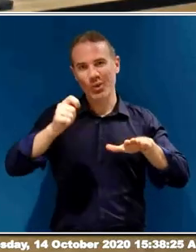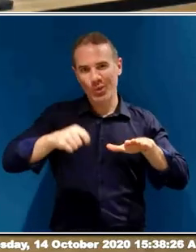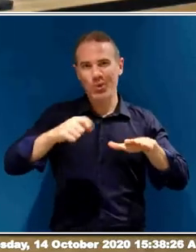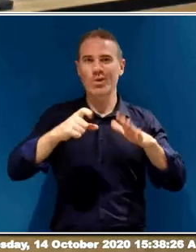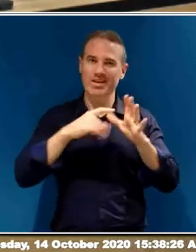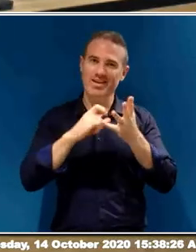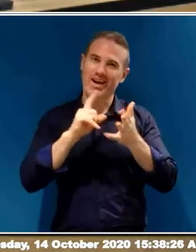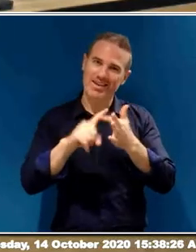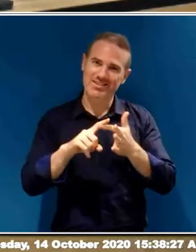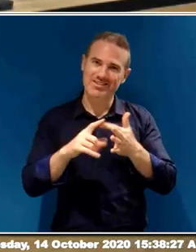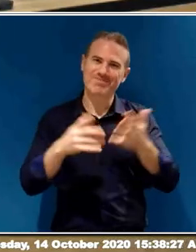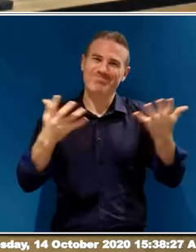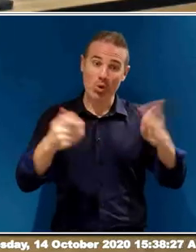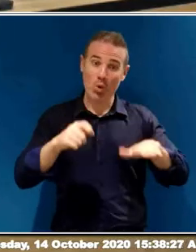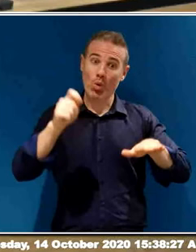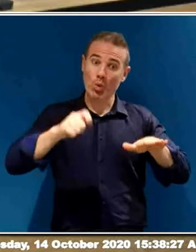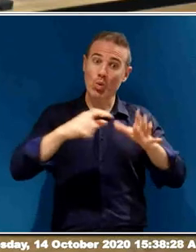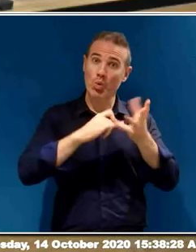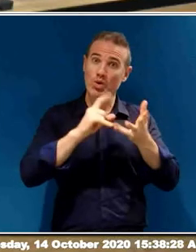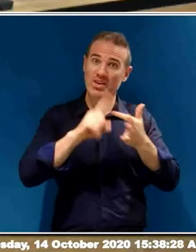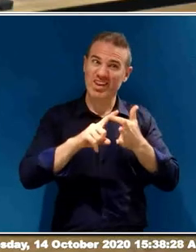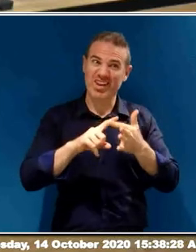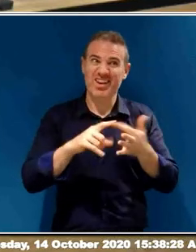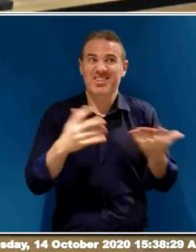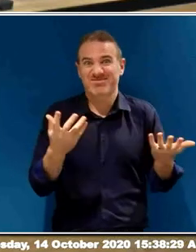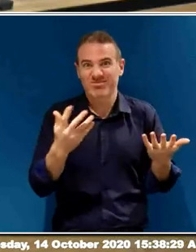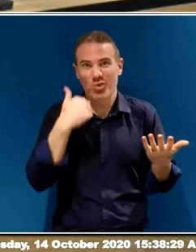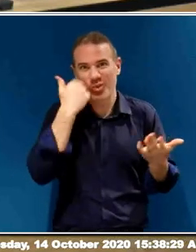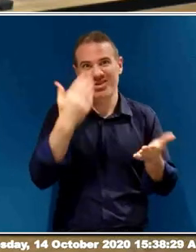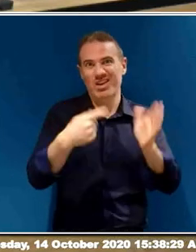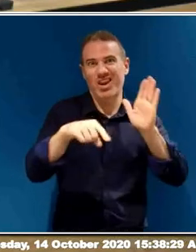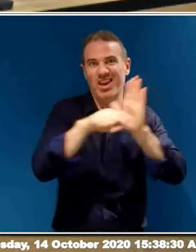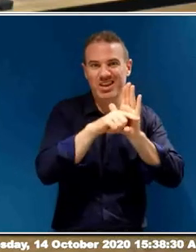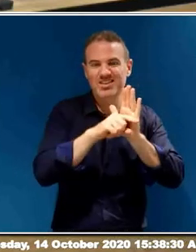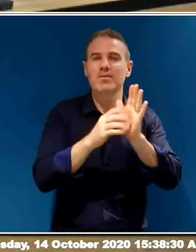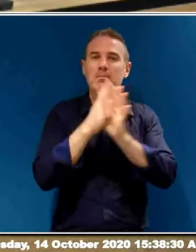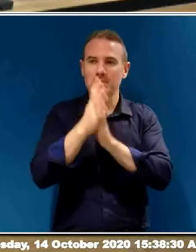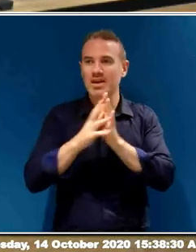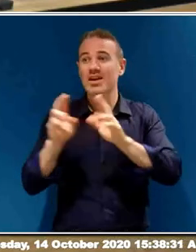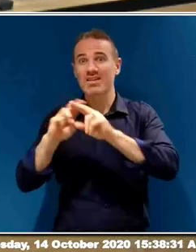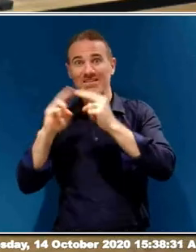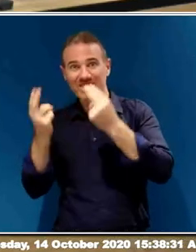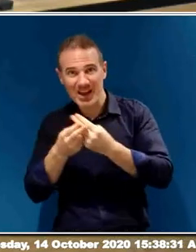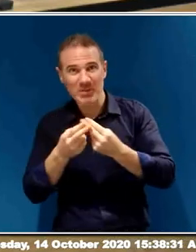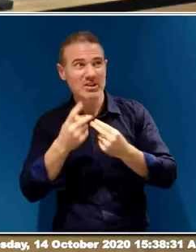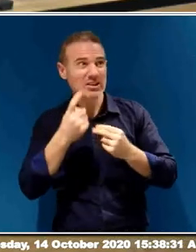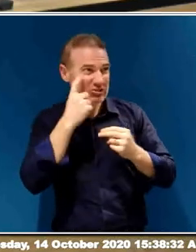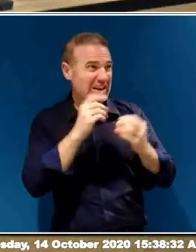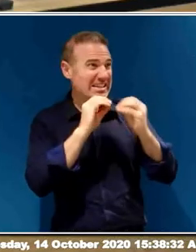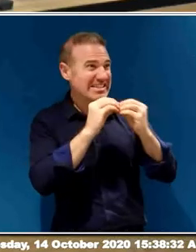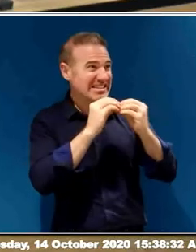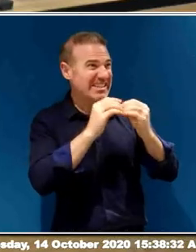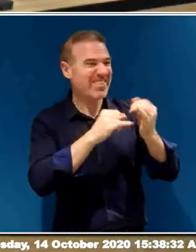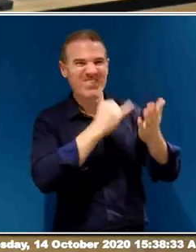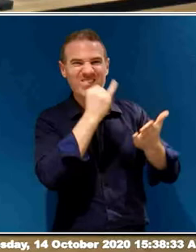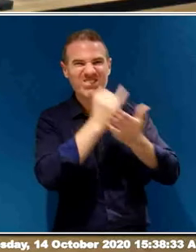find a mediated solution, and so, with that in mind, obviously in my studies I